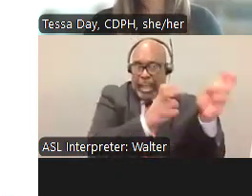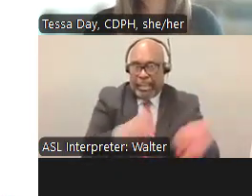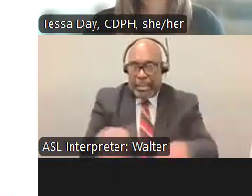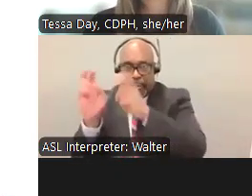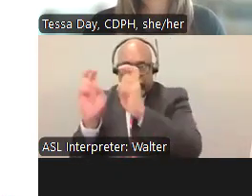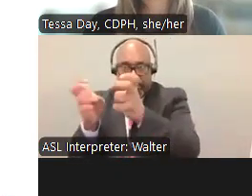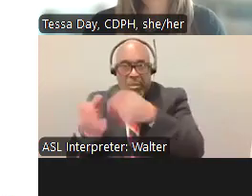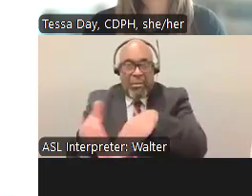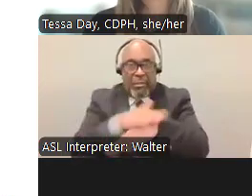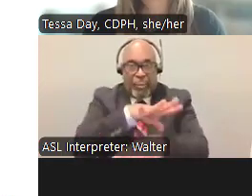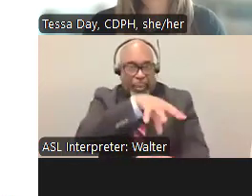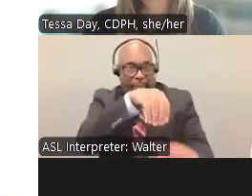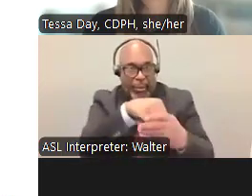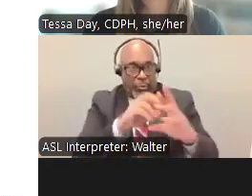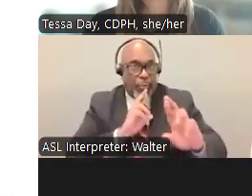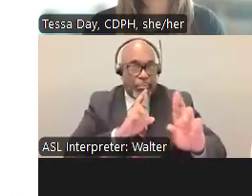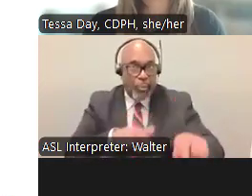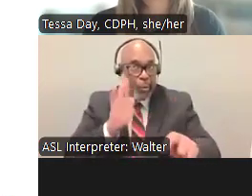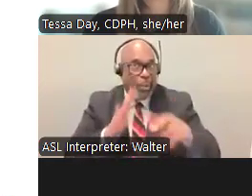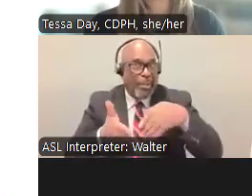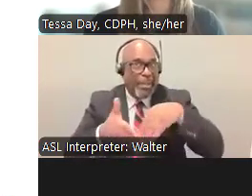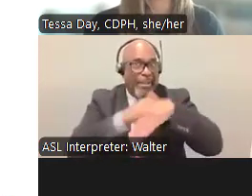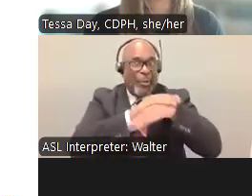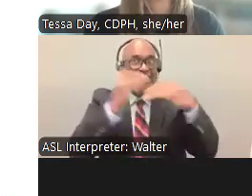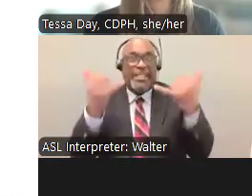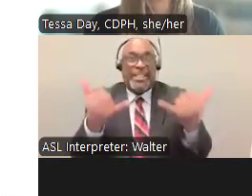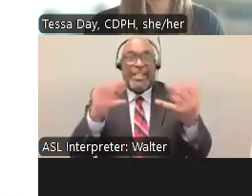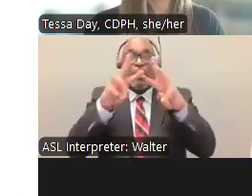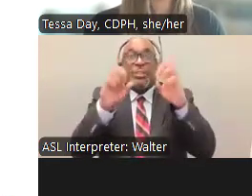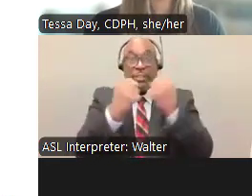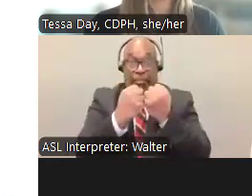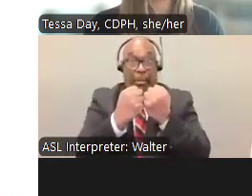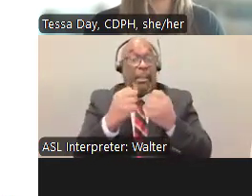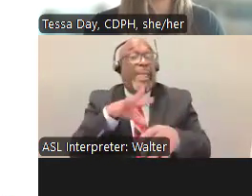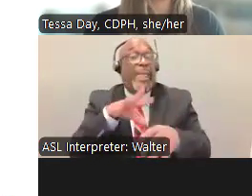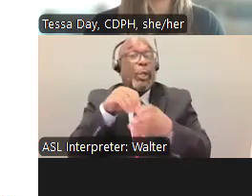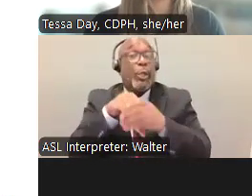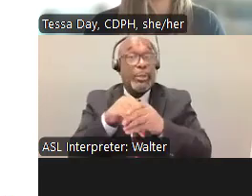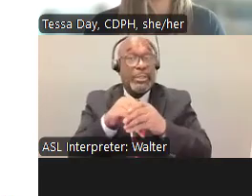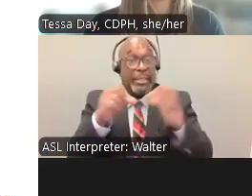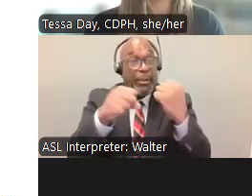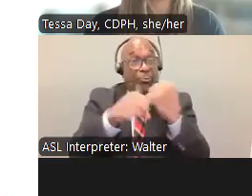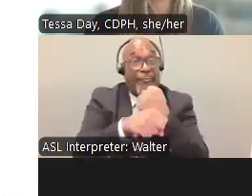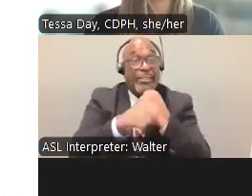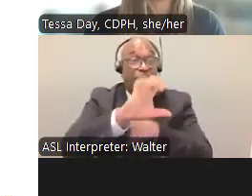13:17:46 within the report and will be 13:17:47 covered in today's session. 13:17:48 That includes the demographics 13:17:51 of Chicagoans with disabilities,